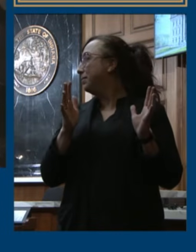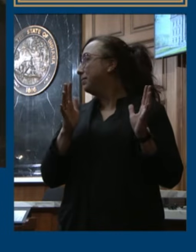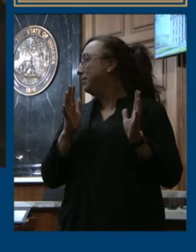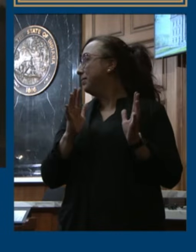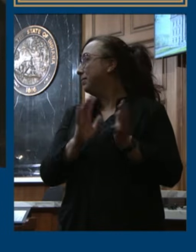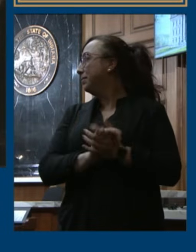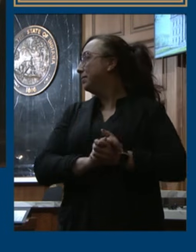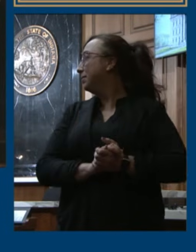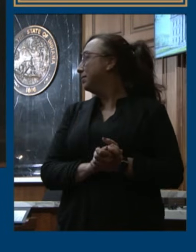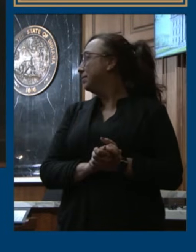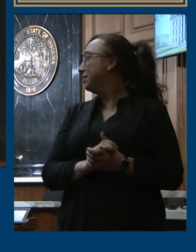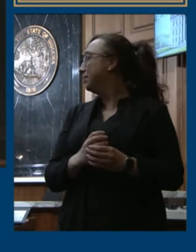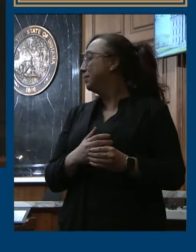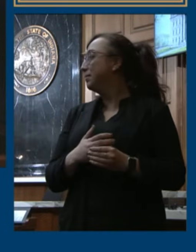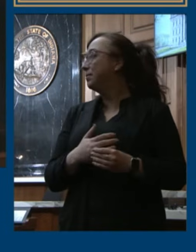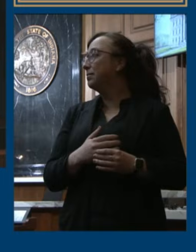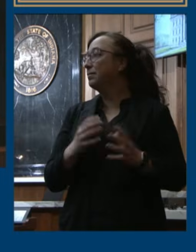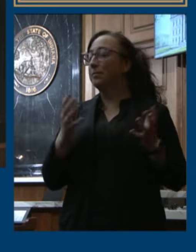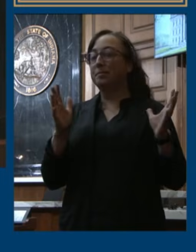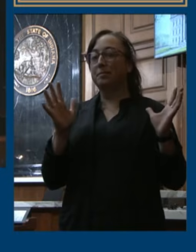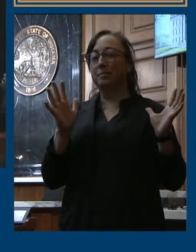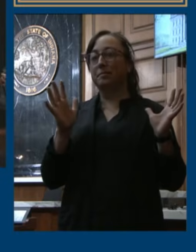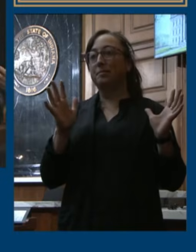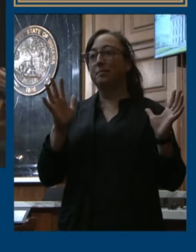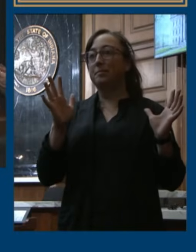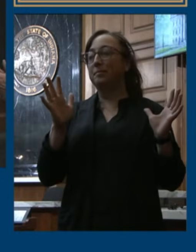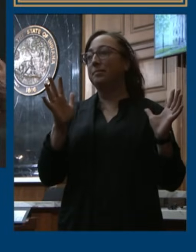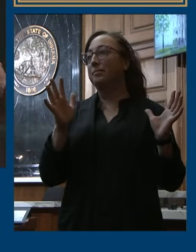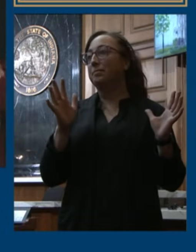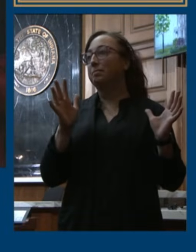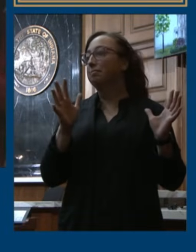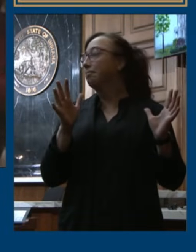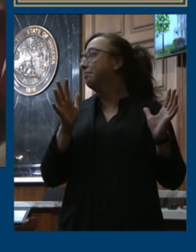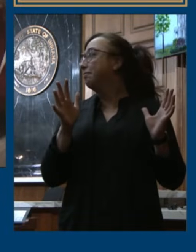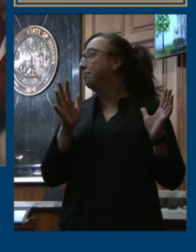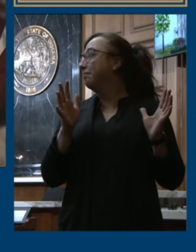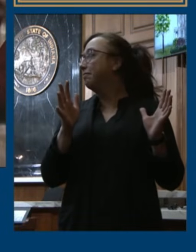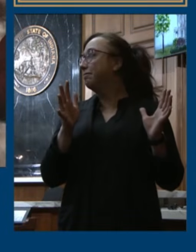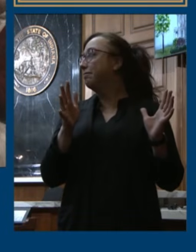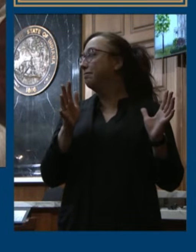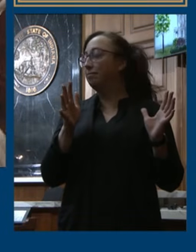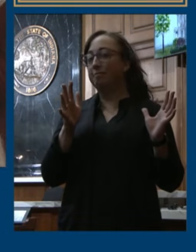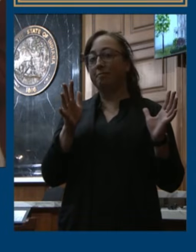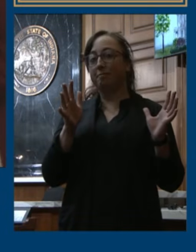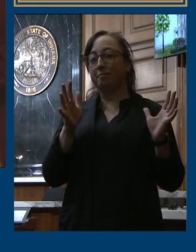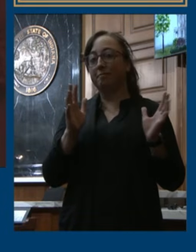L. MARK BAILEY, MELISSA MAY, NANCY VAIDIK, PAUL MATHIAS,